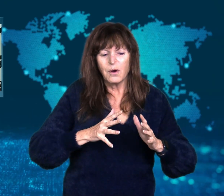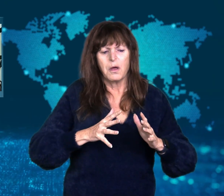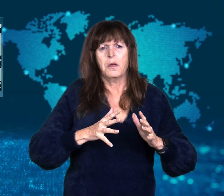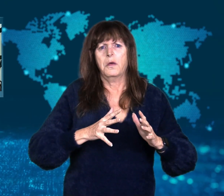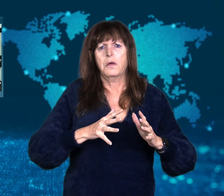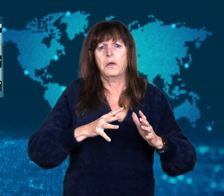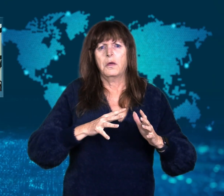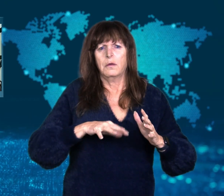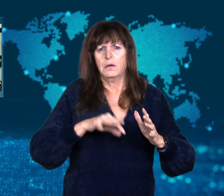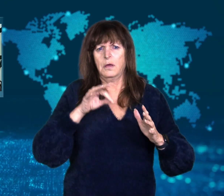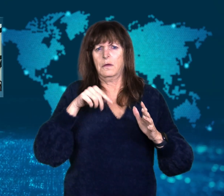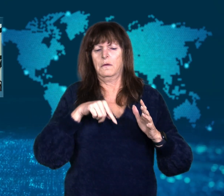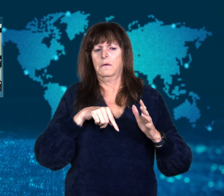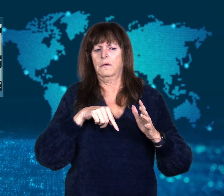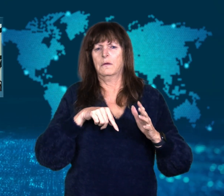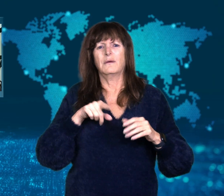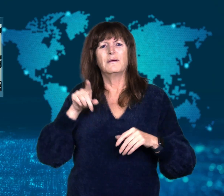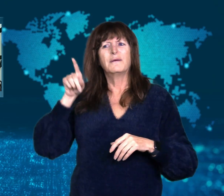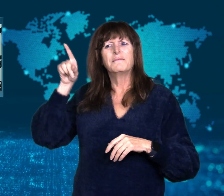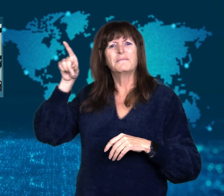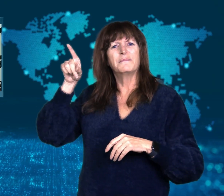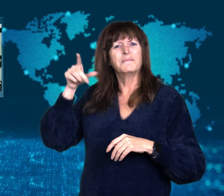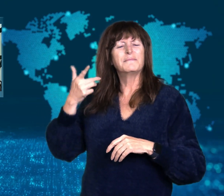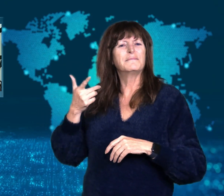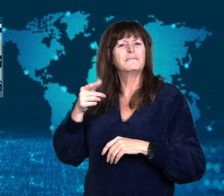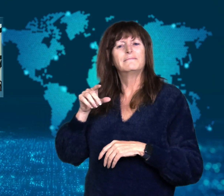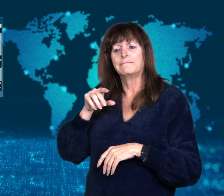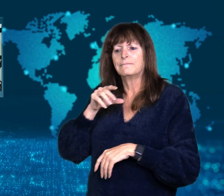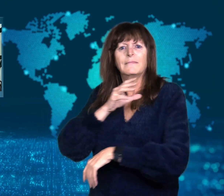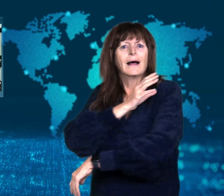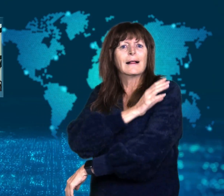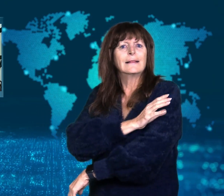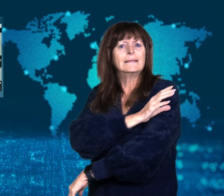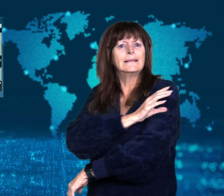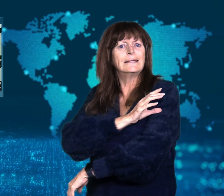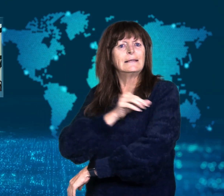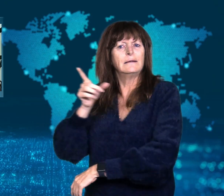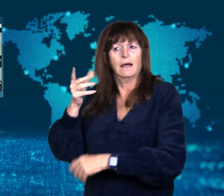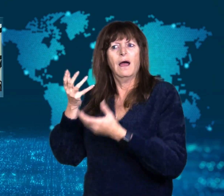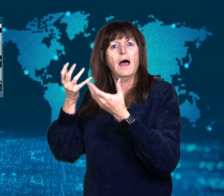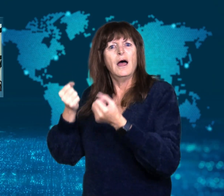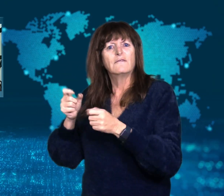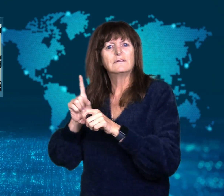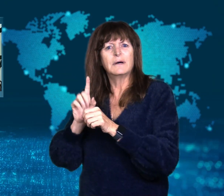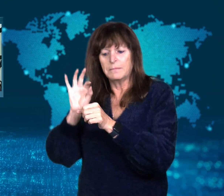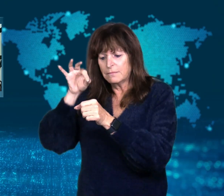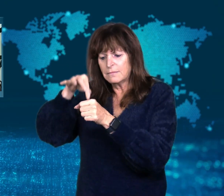fertility clinic had made a mistake. In 2019,